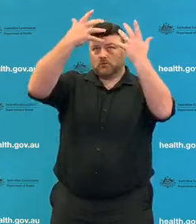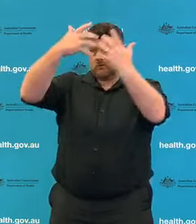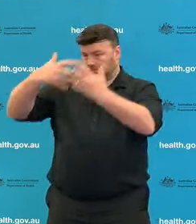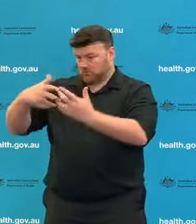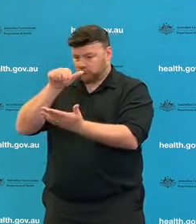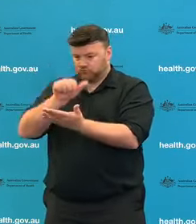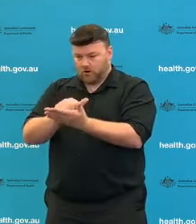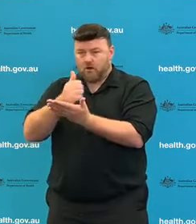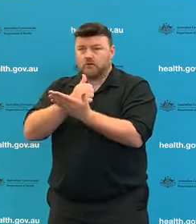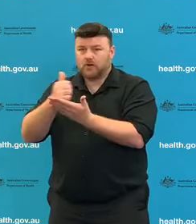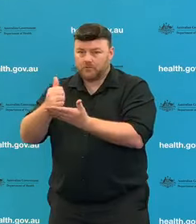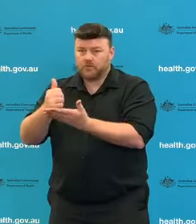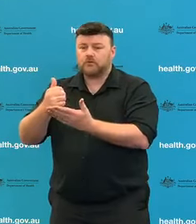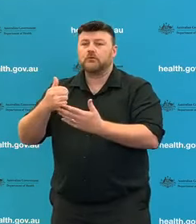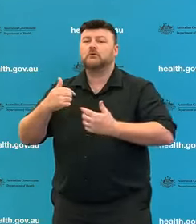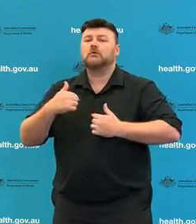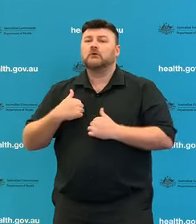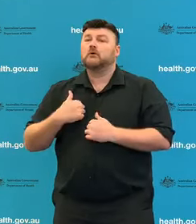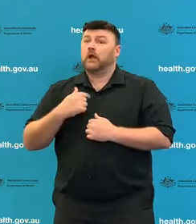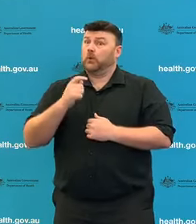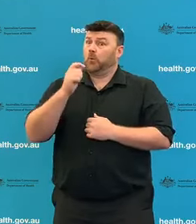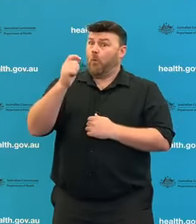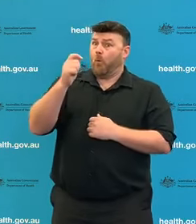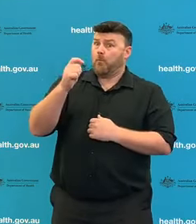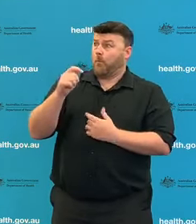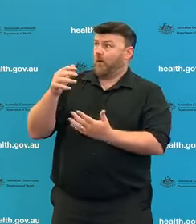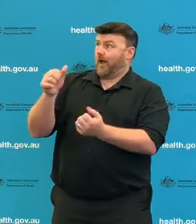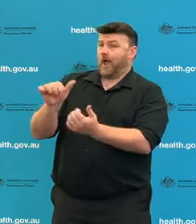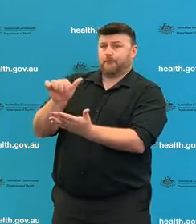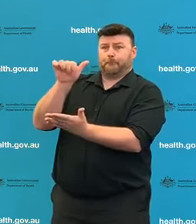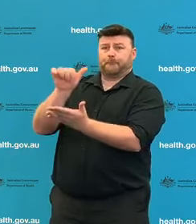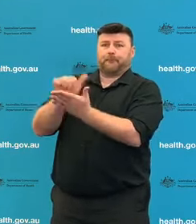to getting a complete reconciliation but it's going to just take a little longer